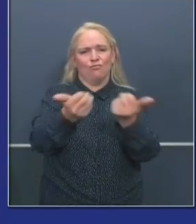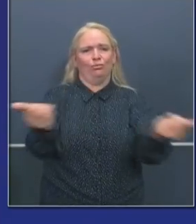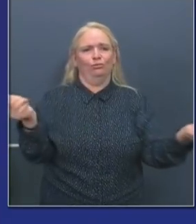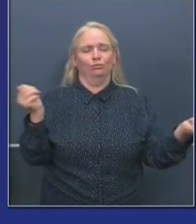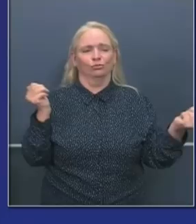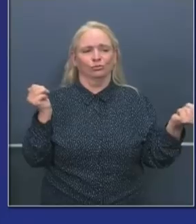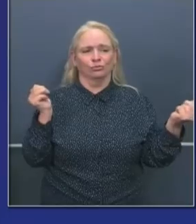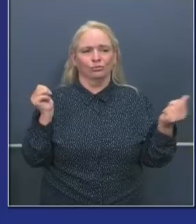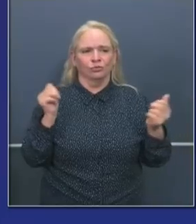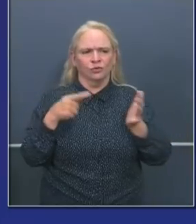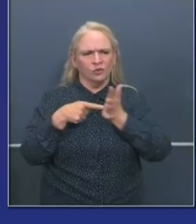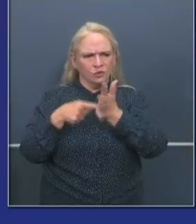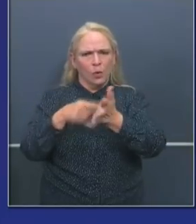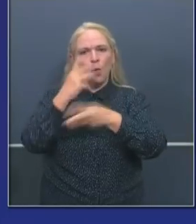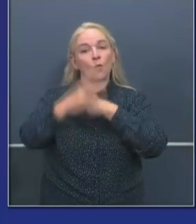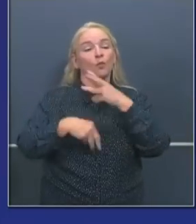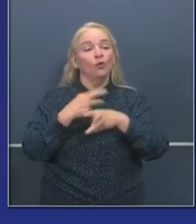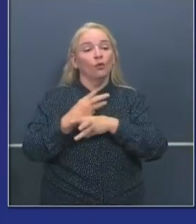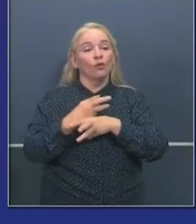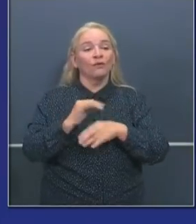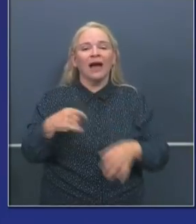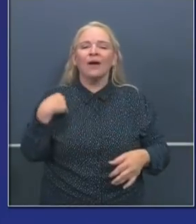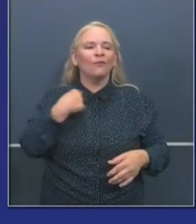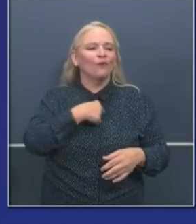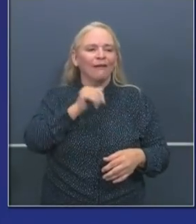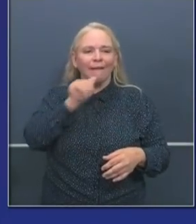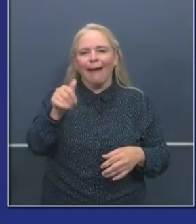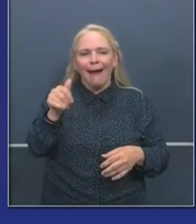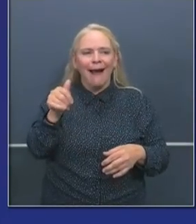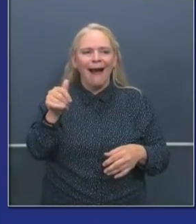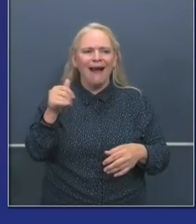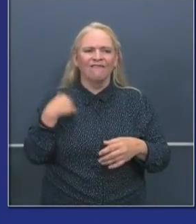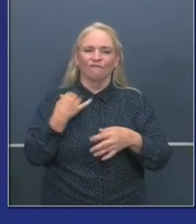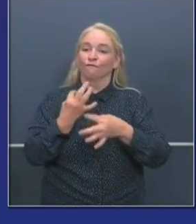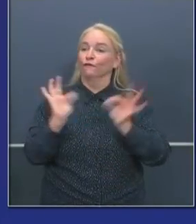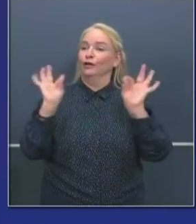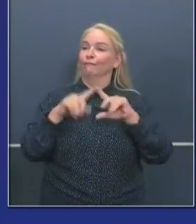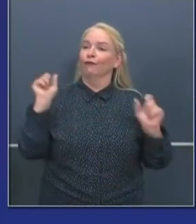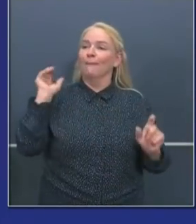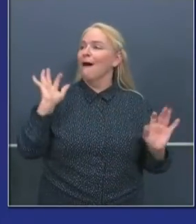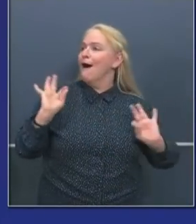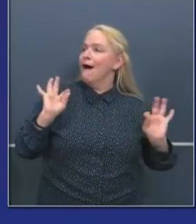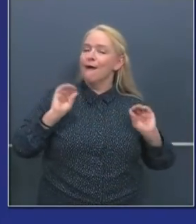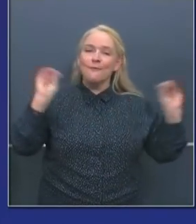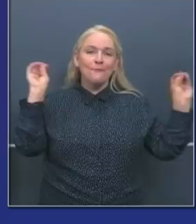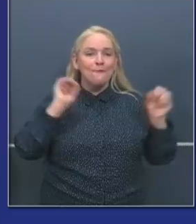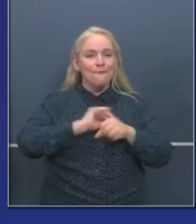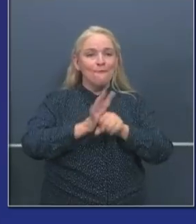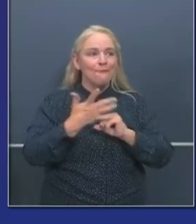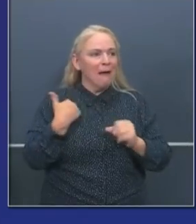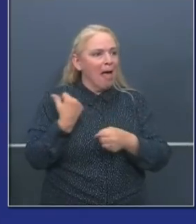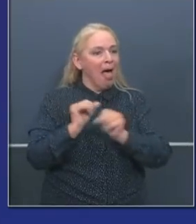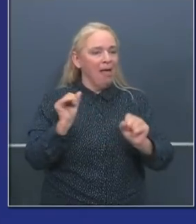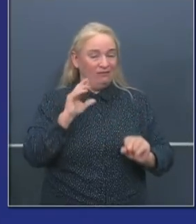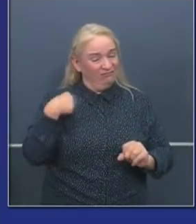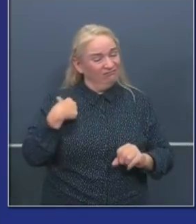PSA, THAT BRINGS THIS NEW CAMPAIGN AND PROTECT YOURSELF TO PROTECT OTHERS AND SEND A MESSAGE THAT RECOGNIZES THAT WE'RE NOT OUT OF THIS PANDEMIC.